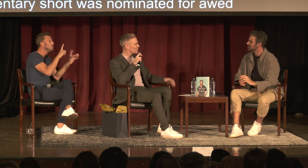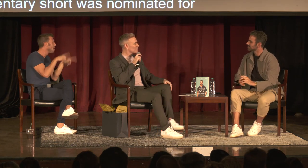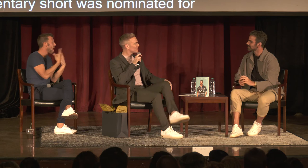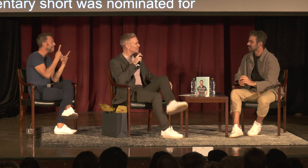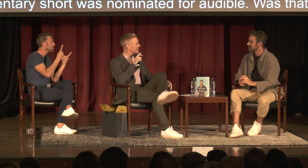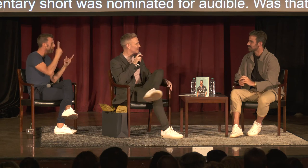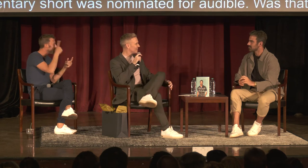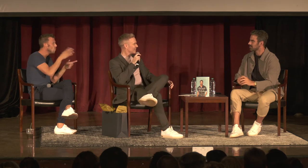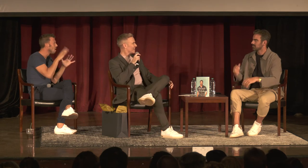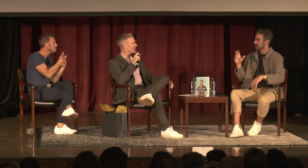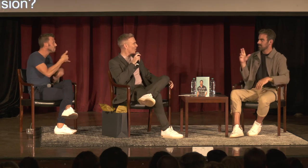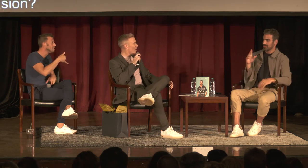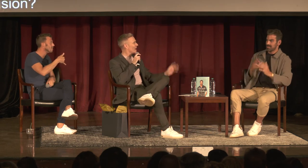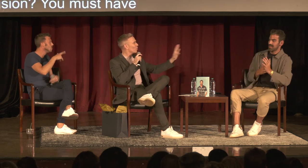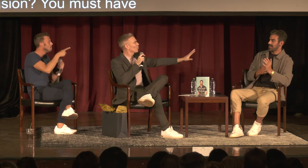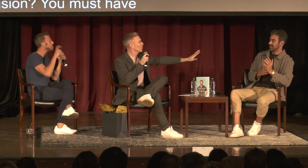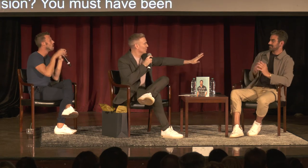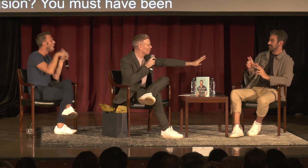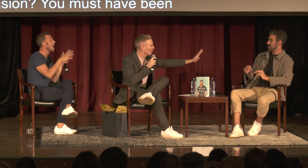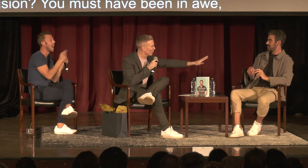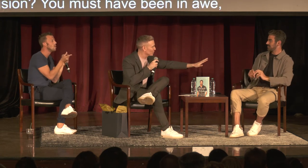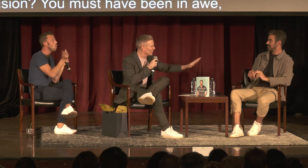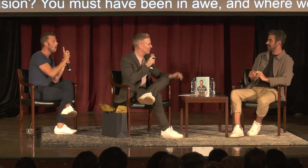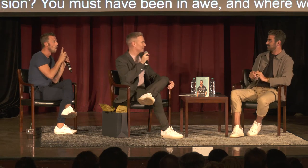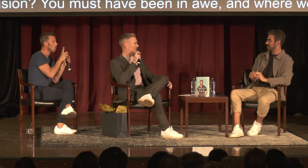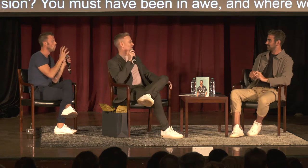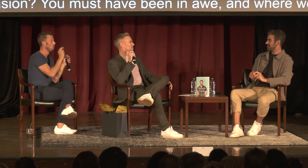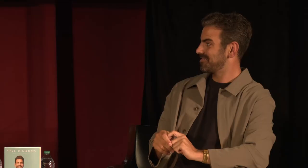You must have been in awe. And where were you? Where were you when you found out?